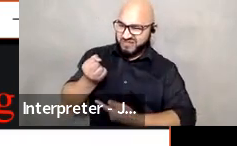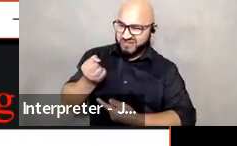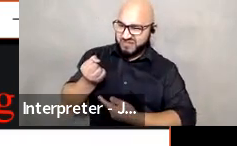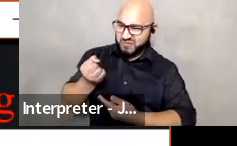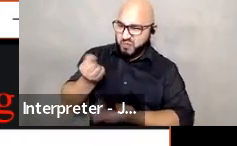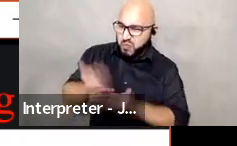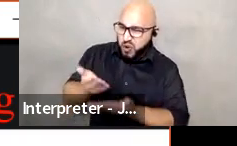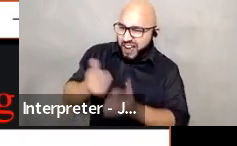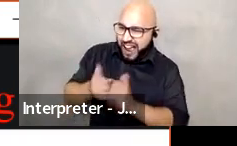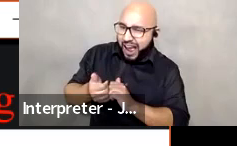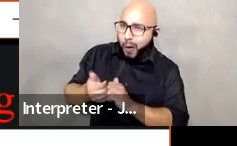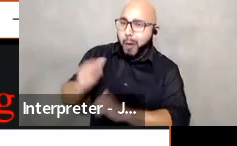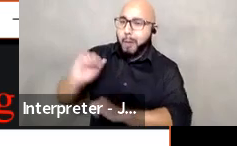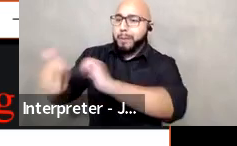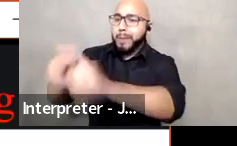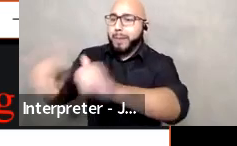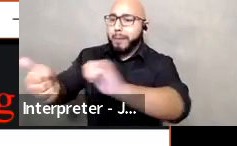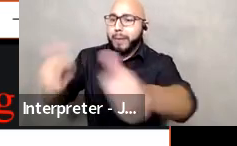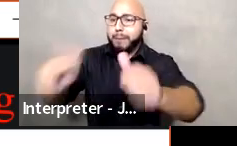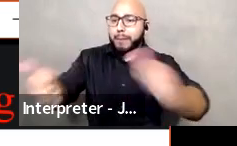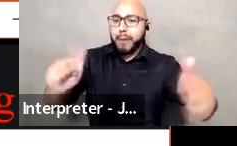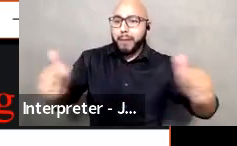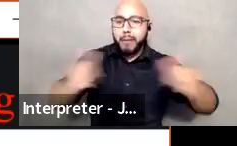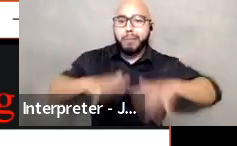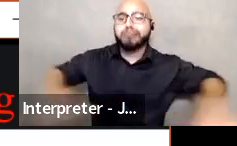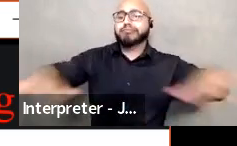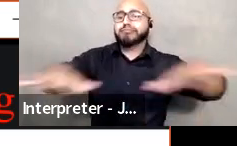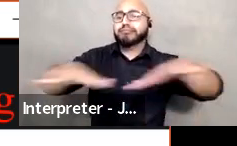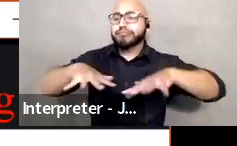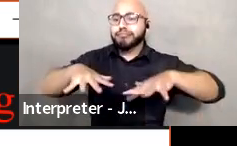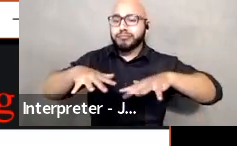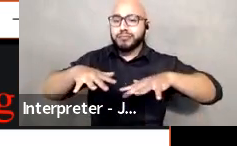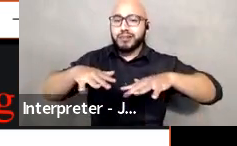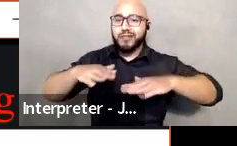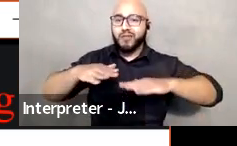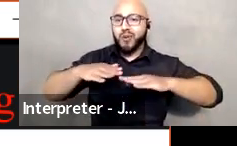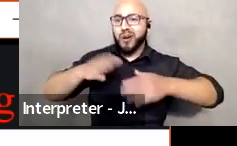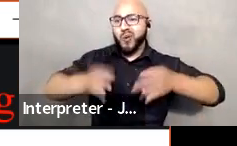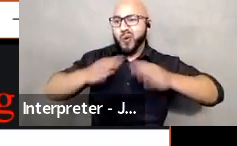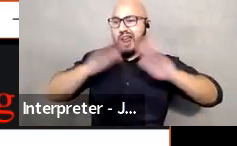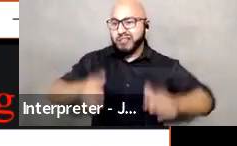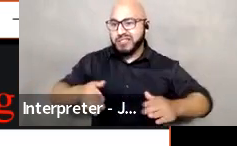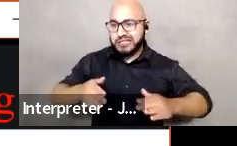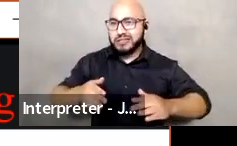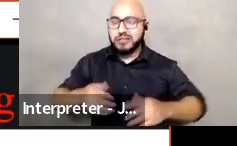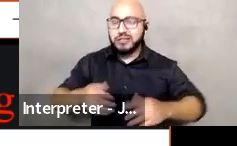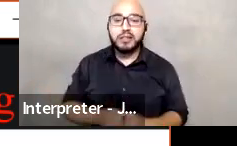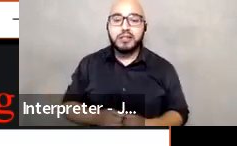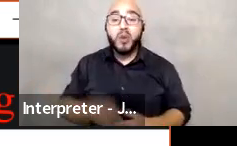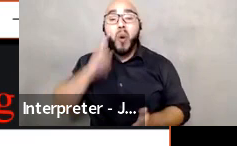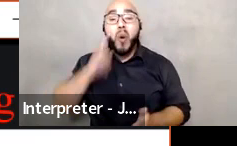In the land. Notice now this that there's that time period where you see the vast majority of these.